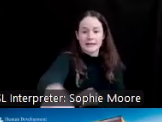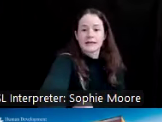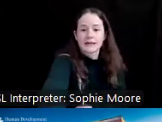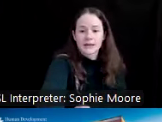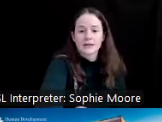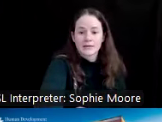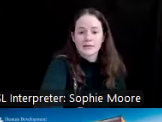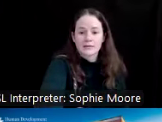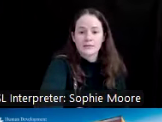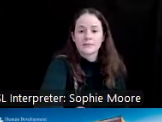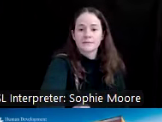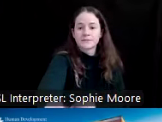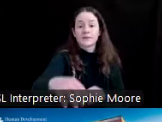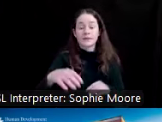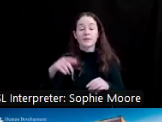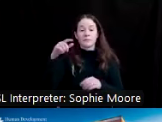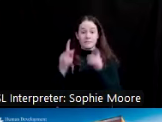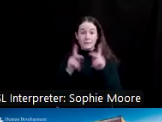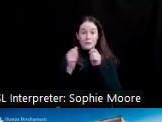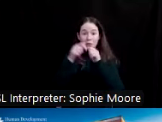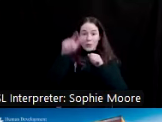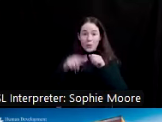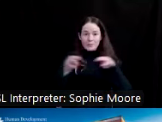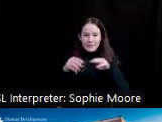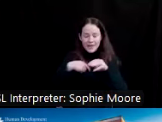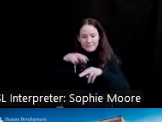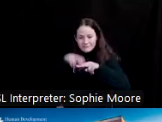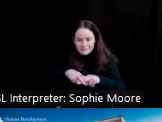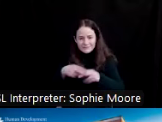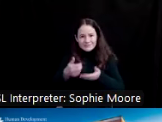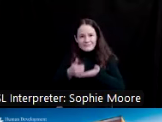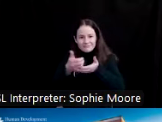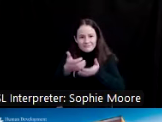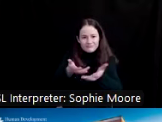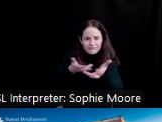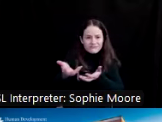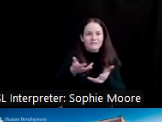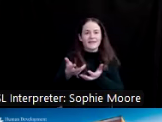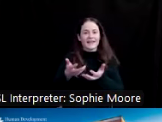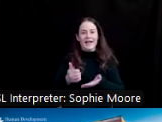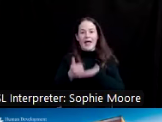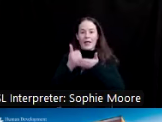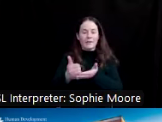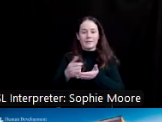and they were hooting and hollering and tallying and really um focusing on so